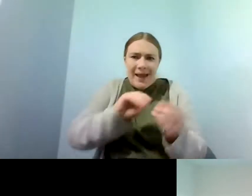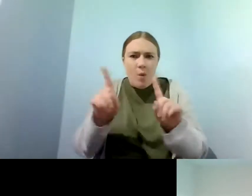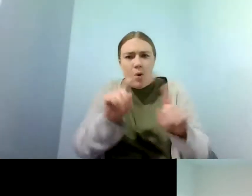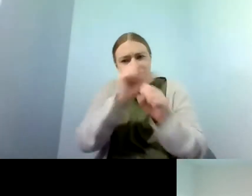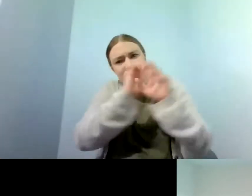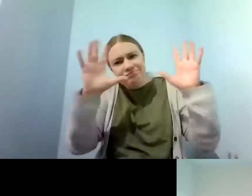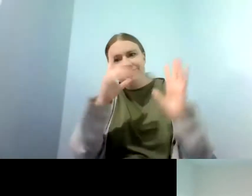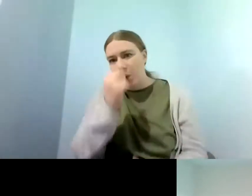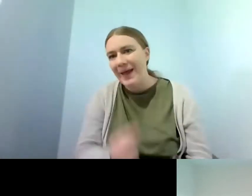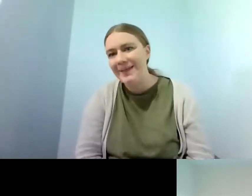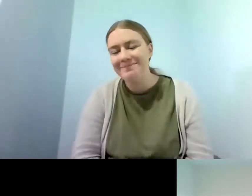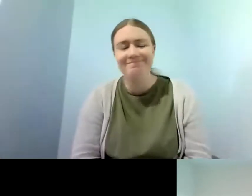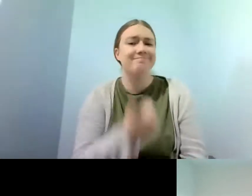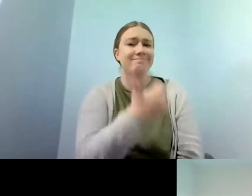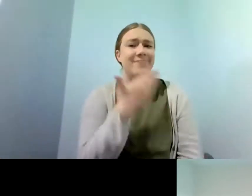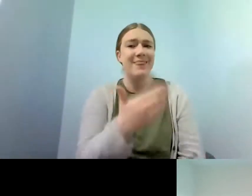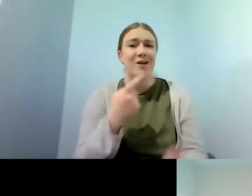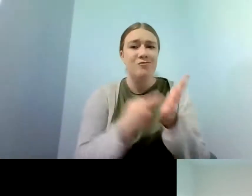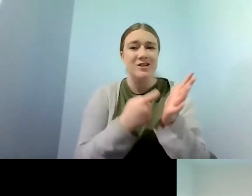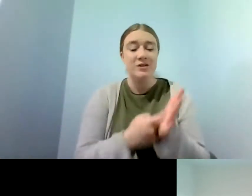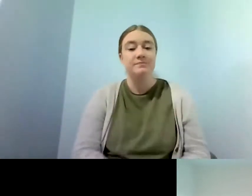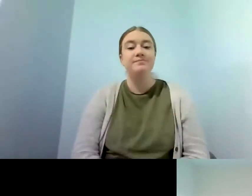brilliant thanks rachel um had a question through from john